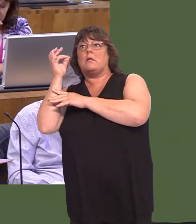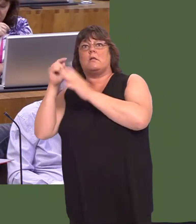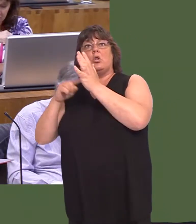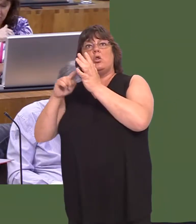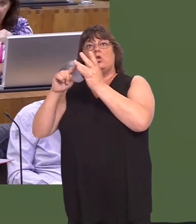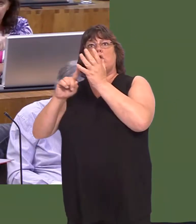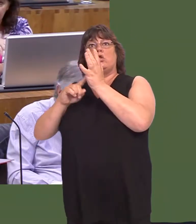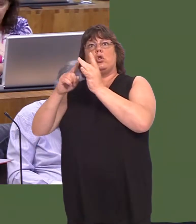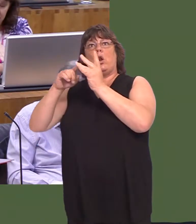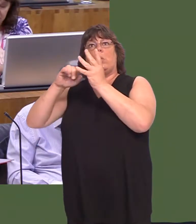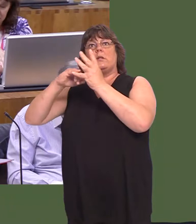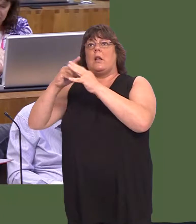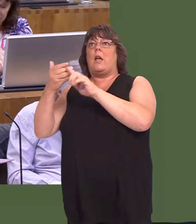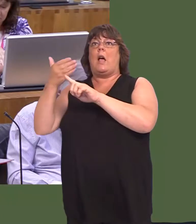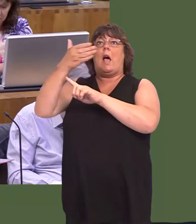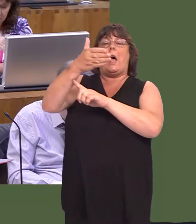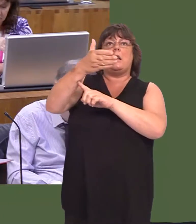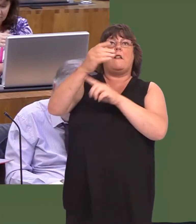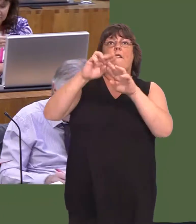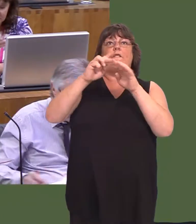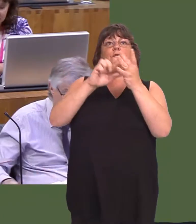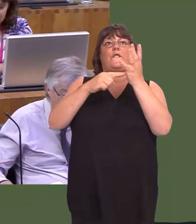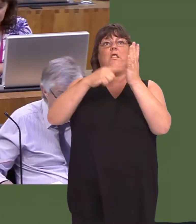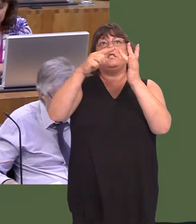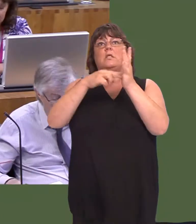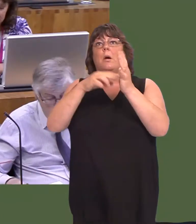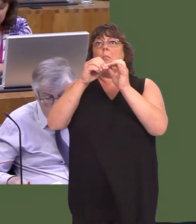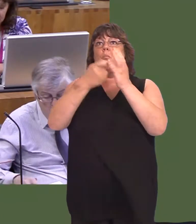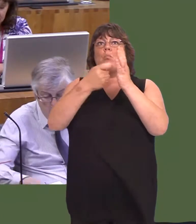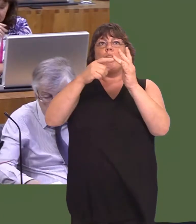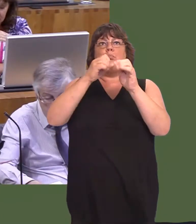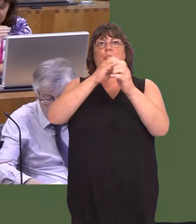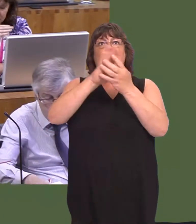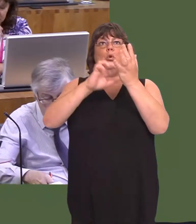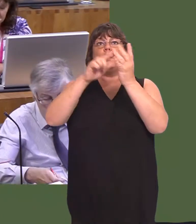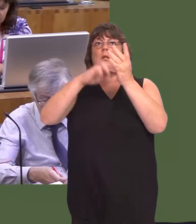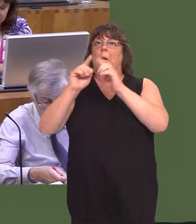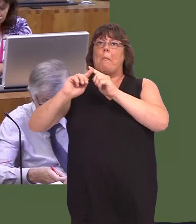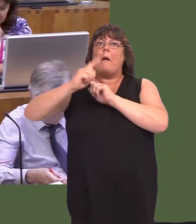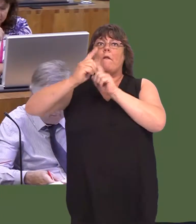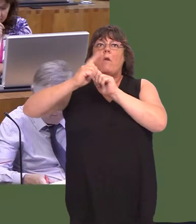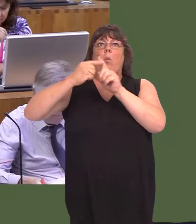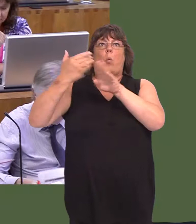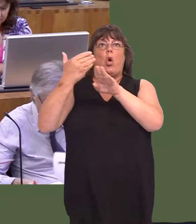Broughton every day to work, and Airbus fear that those people may need work visas, either